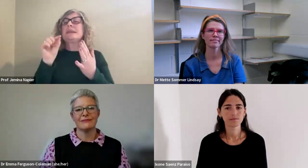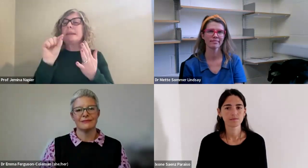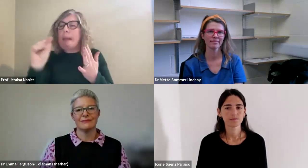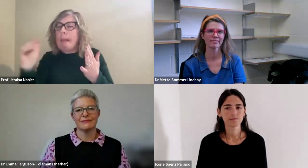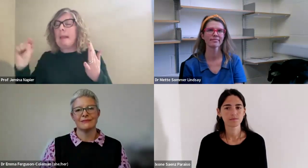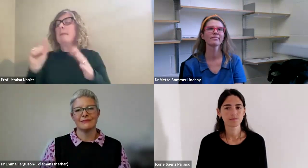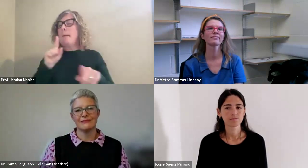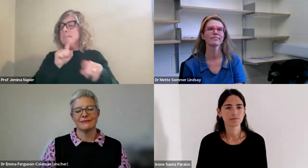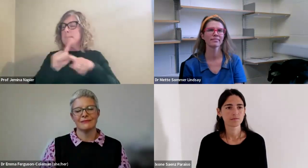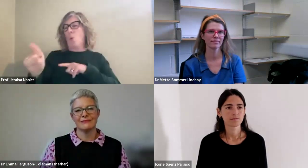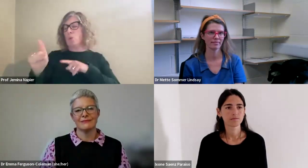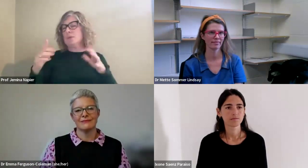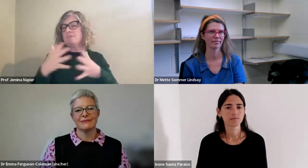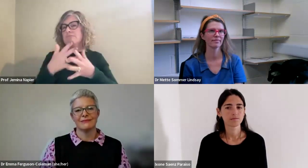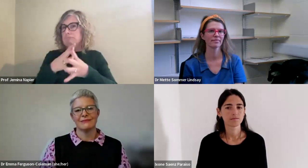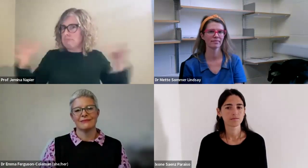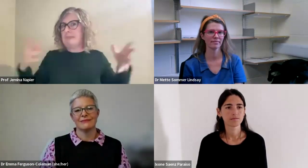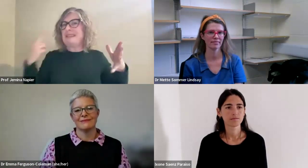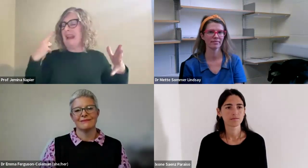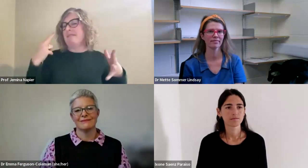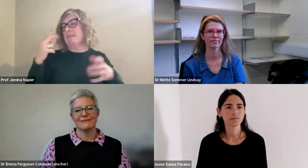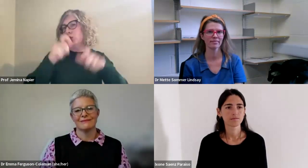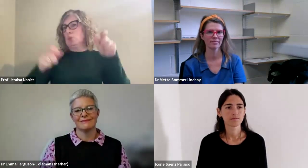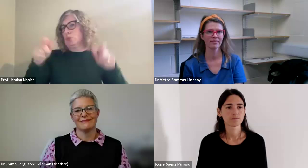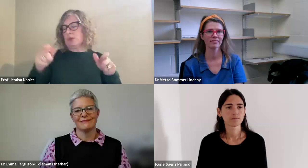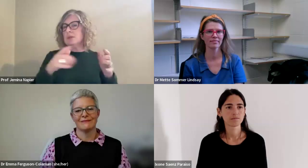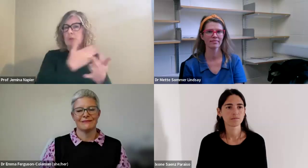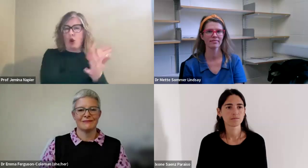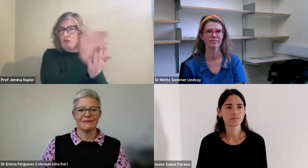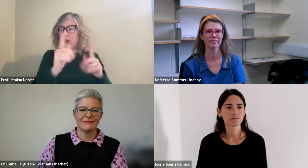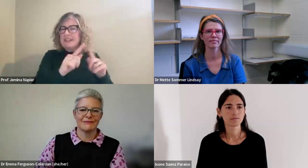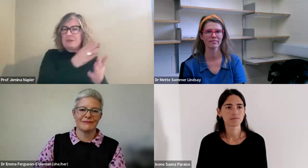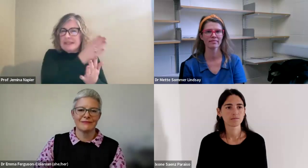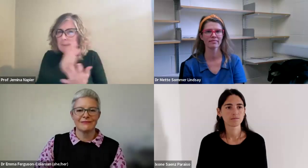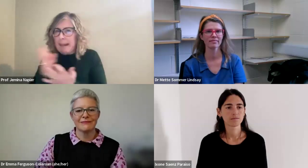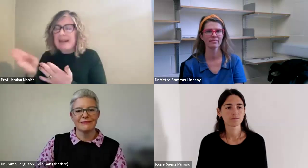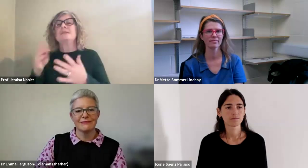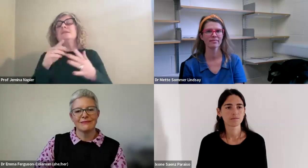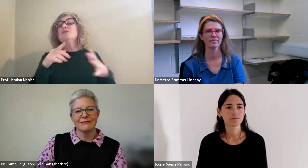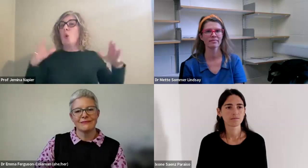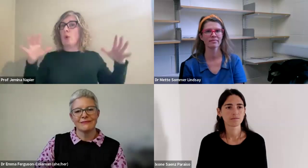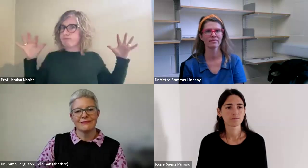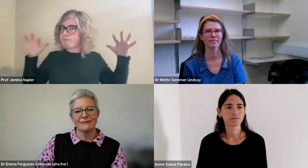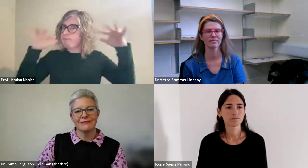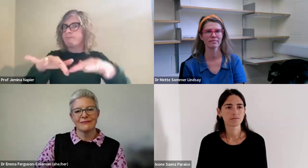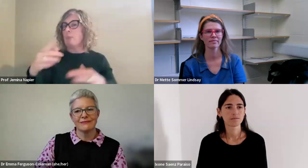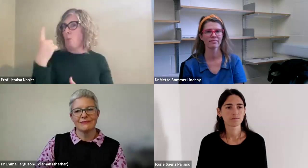and students apart from interpreting students and lecturers are deaf and they are across a whole